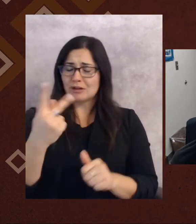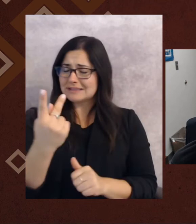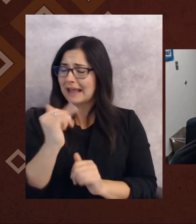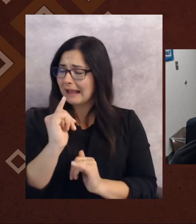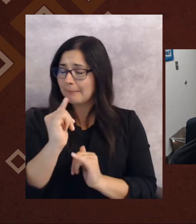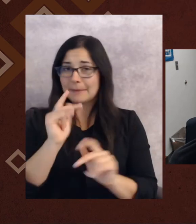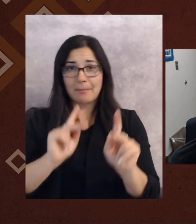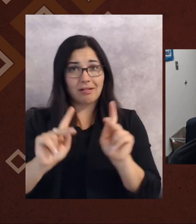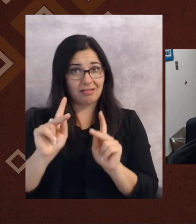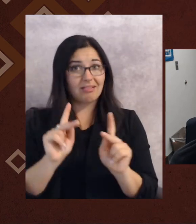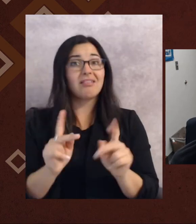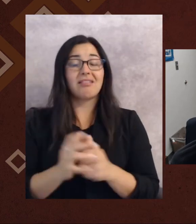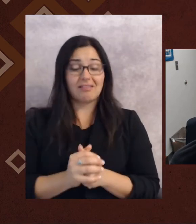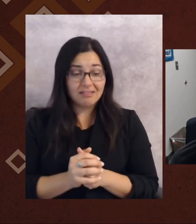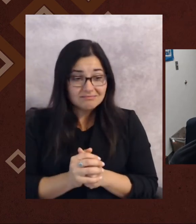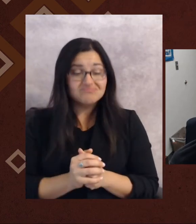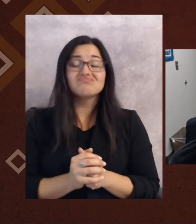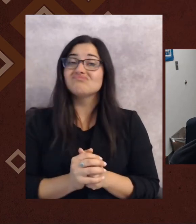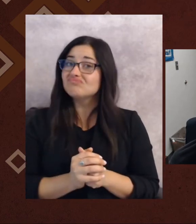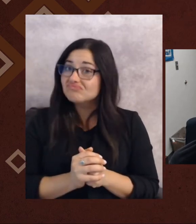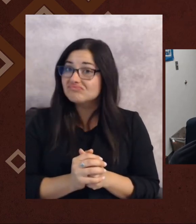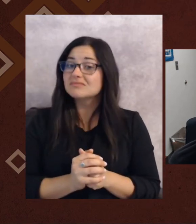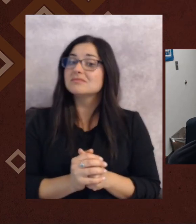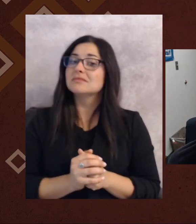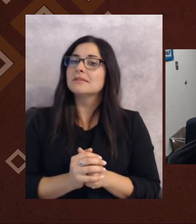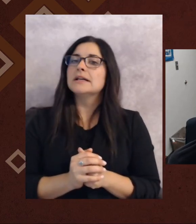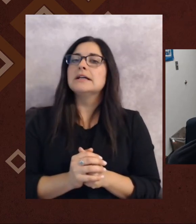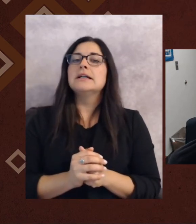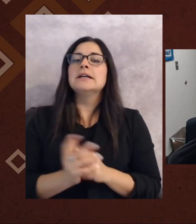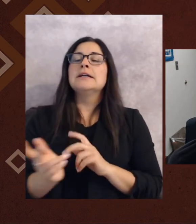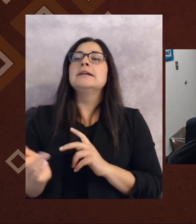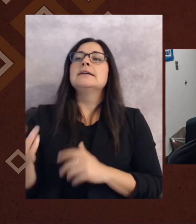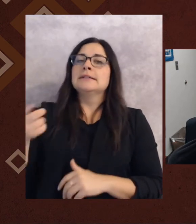do. I would take that comment as a